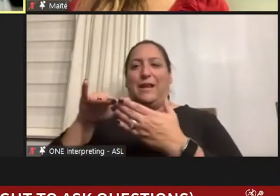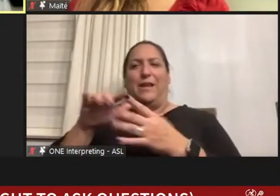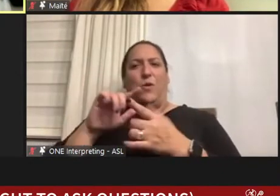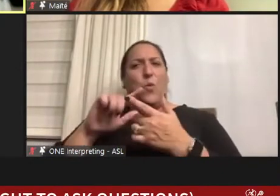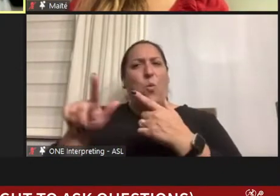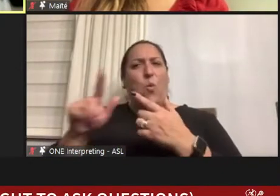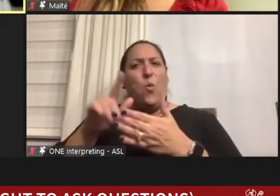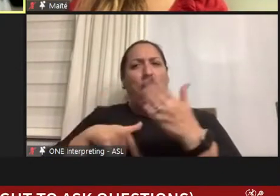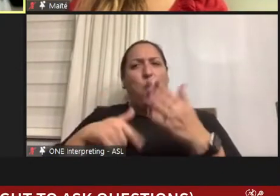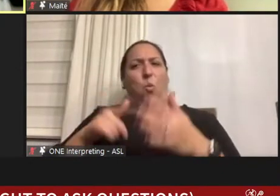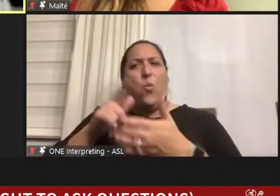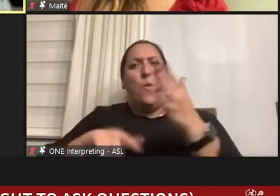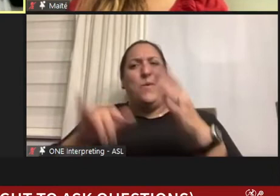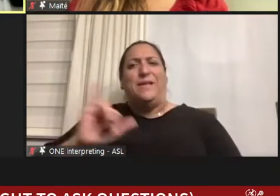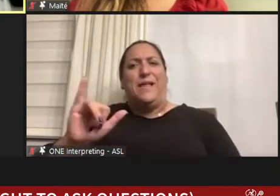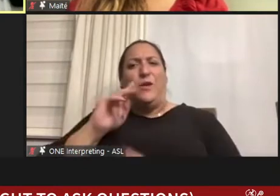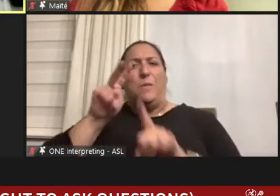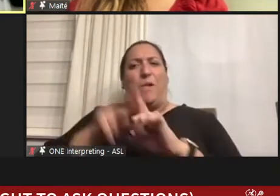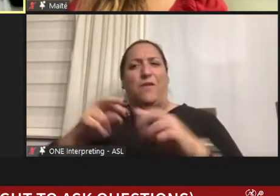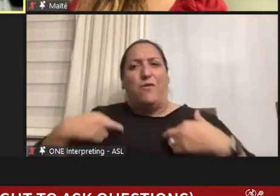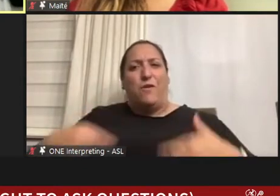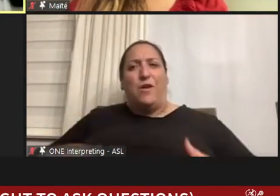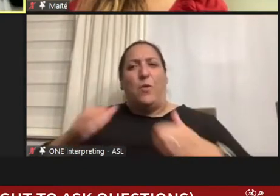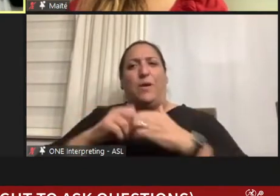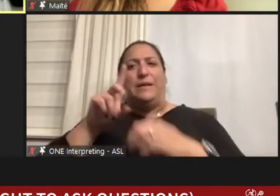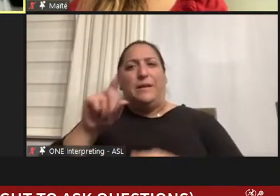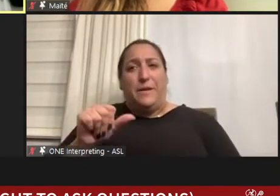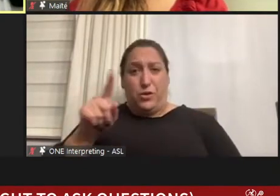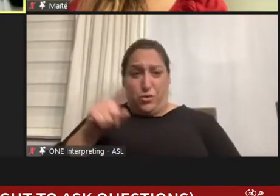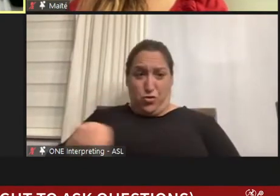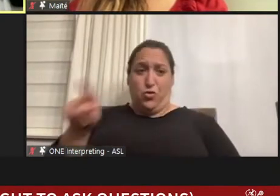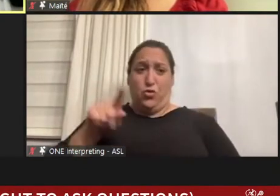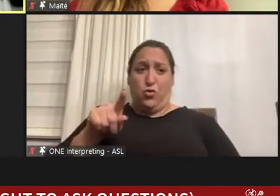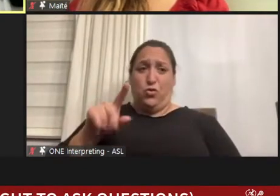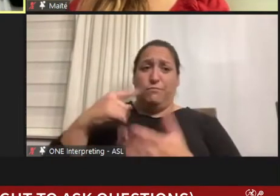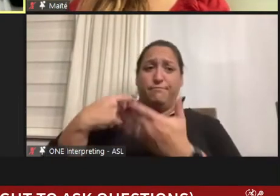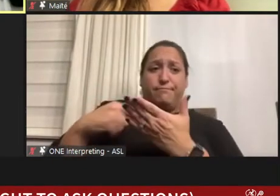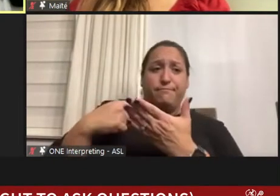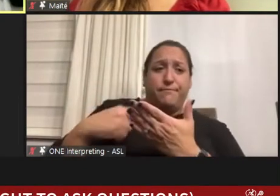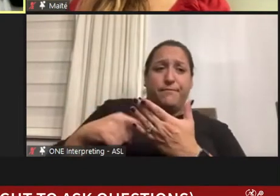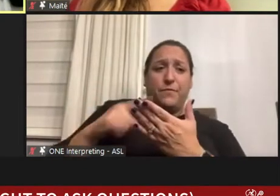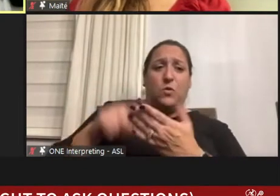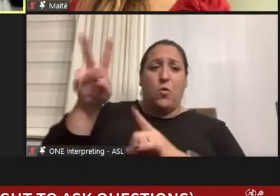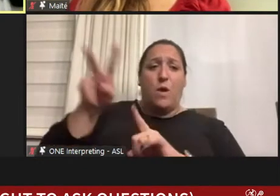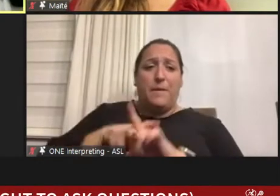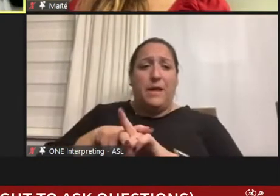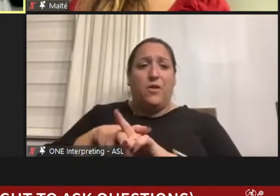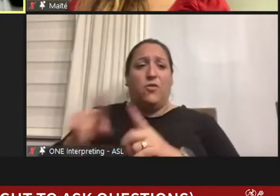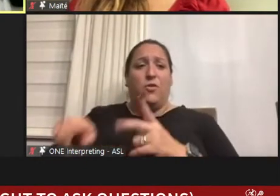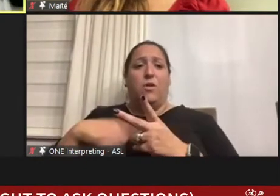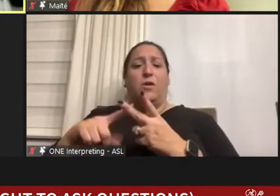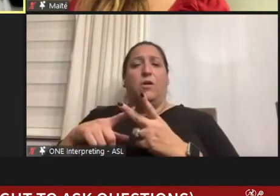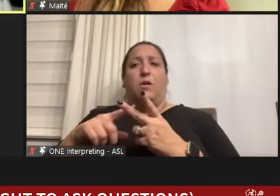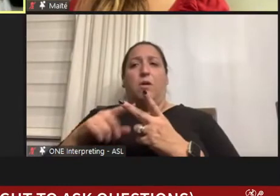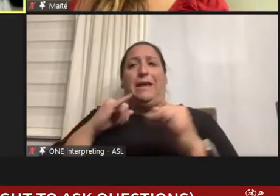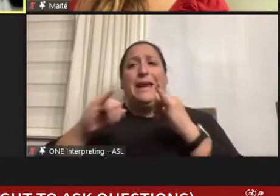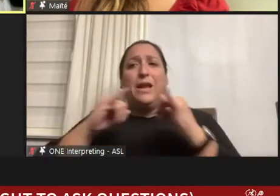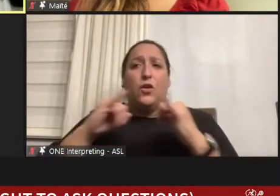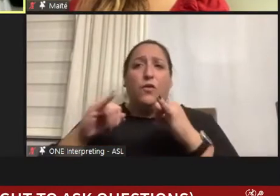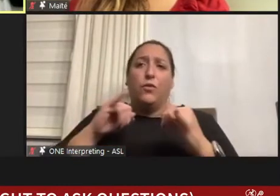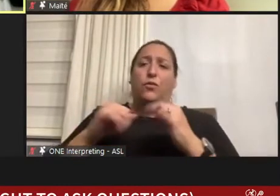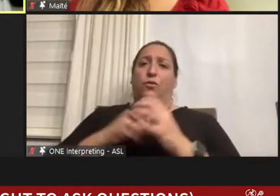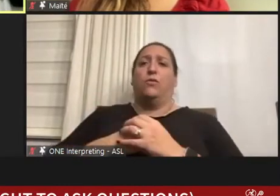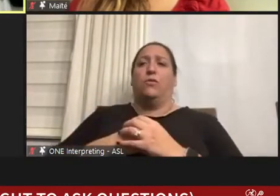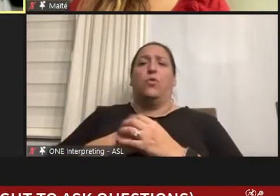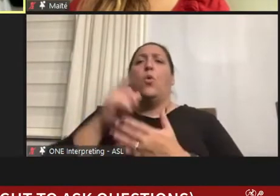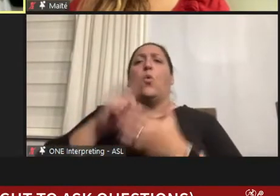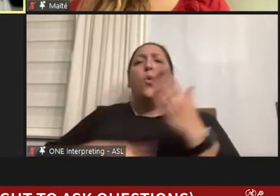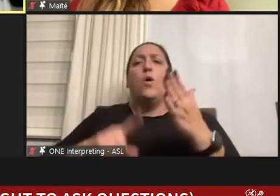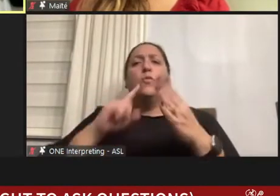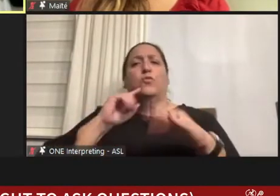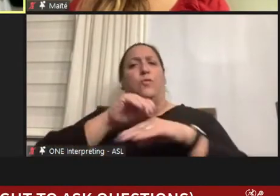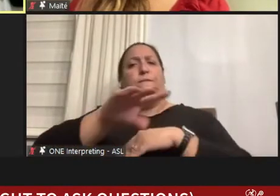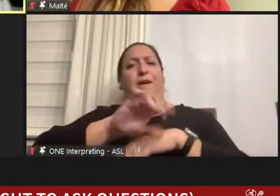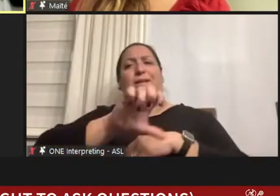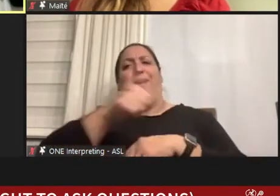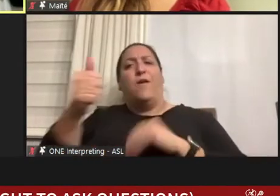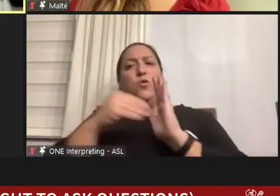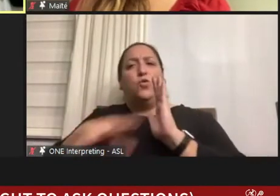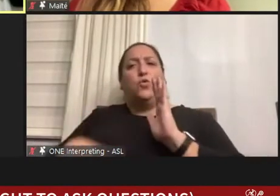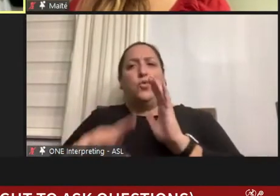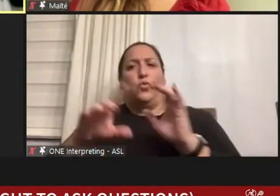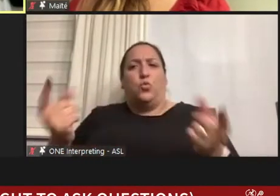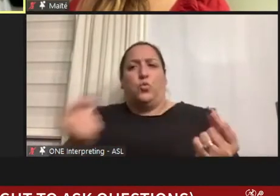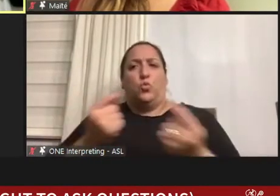residency with a disability? What would you advise other students to do when applying for residency?